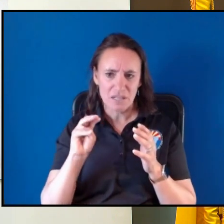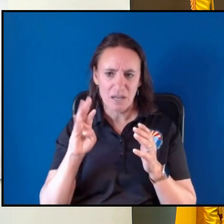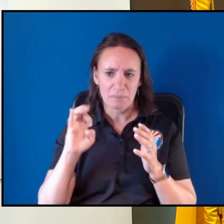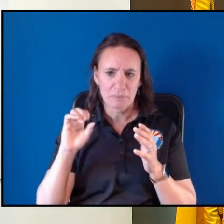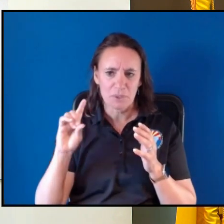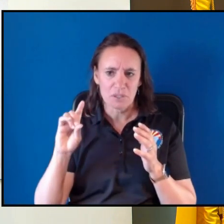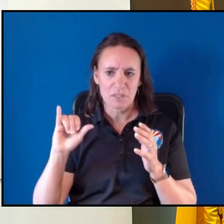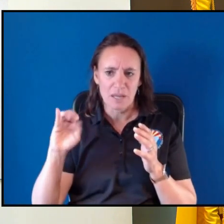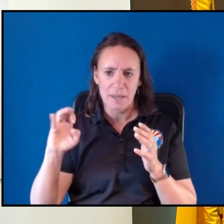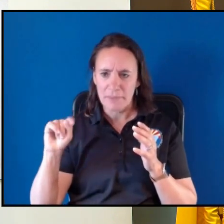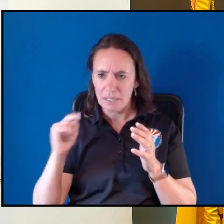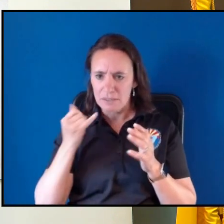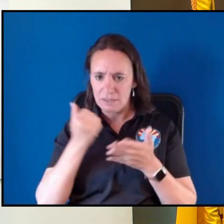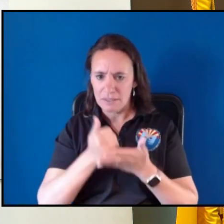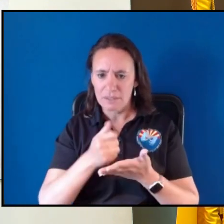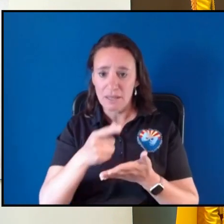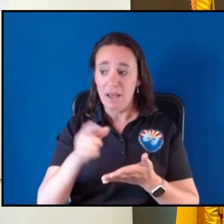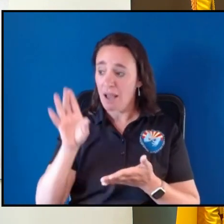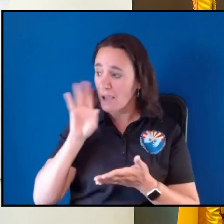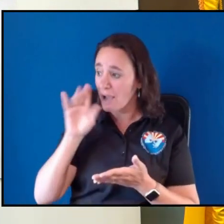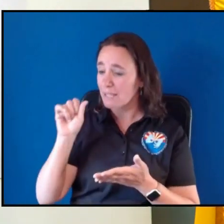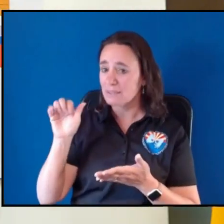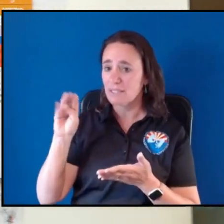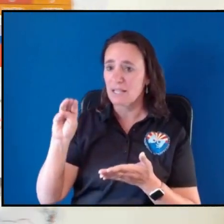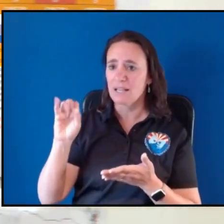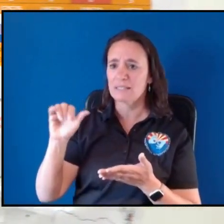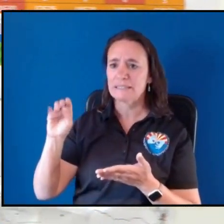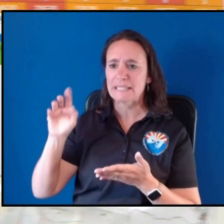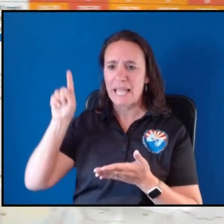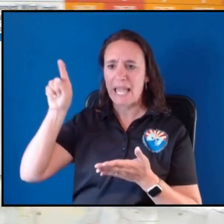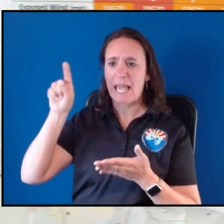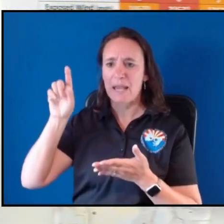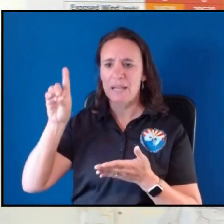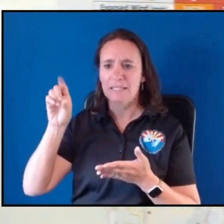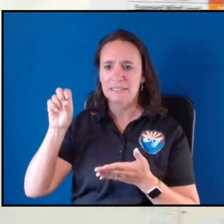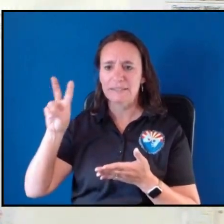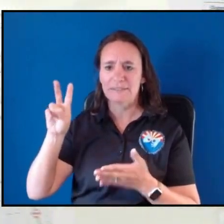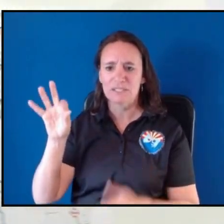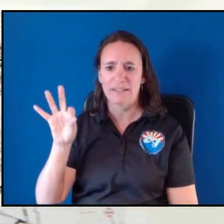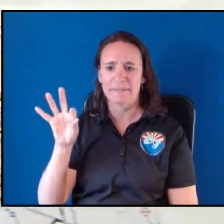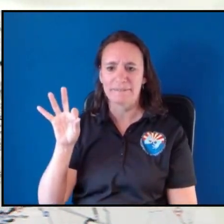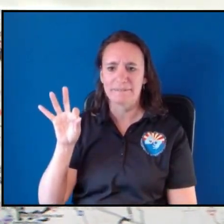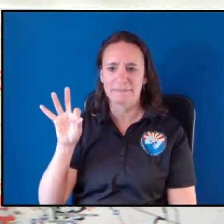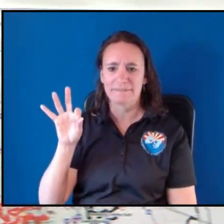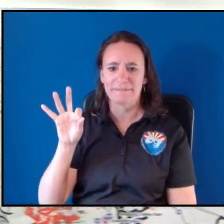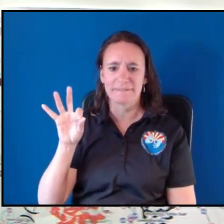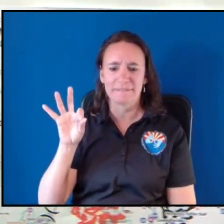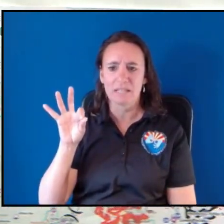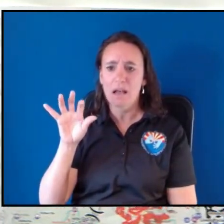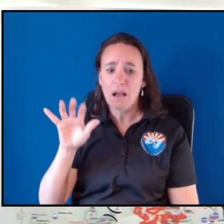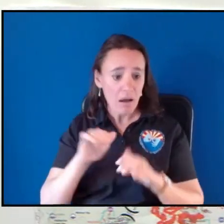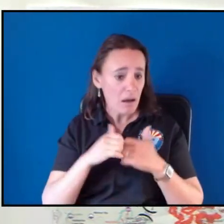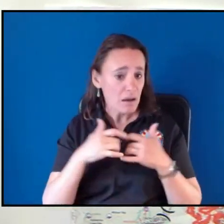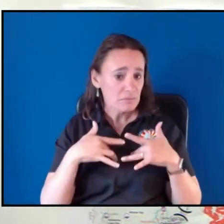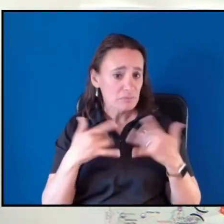Hey, Tom. How's it going? It's Sam up on Division "Foxtrot". Hey, how you doing Sam? Let me walk over the map.